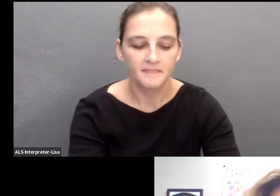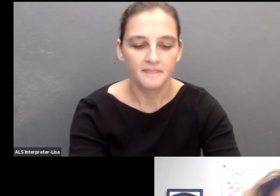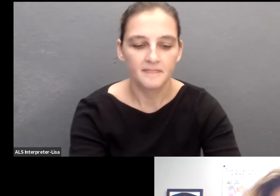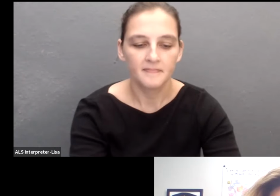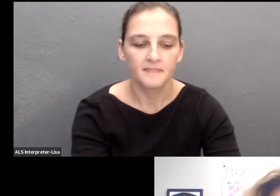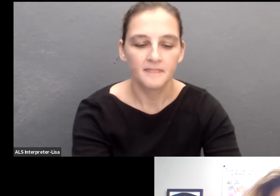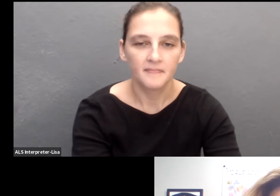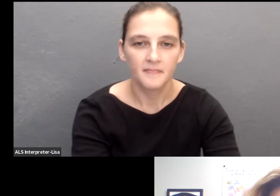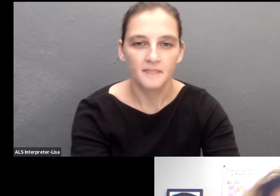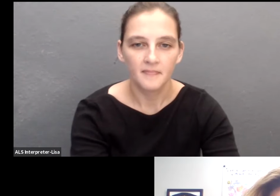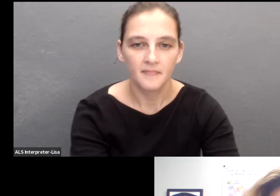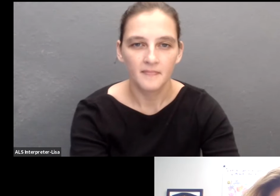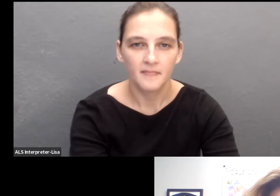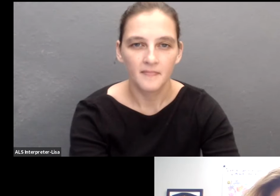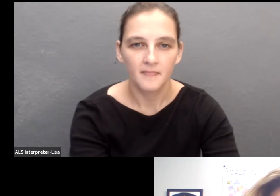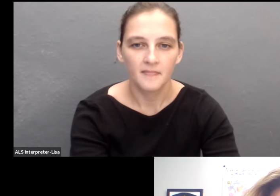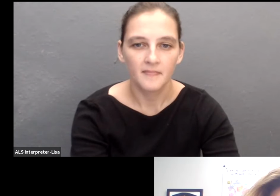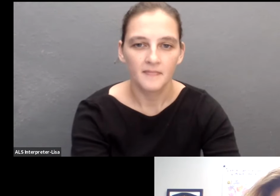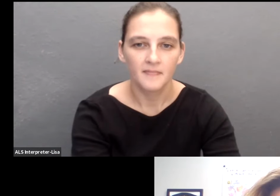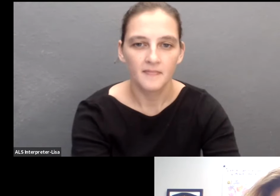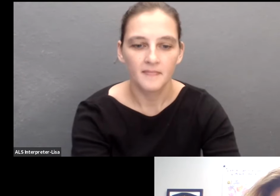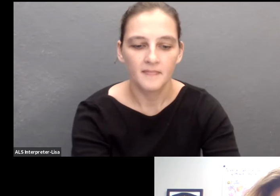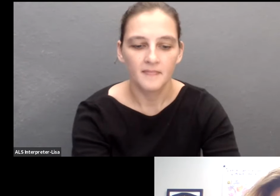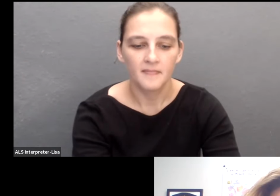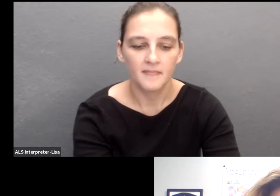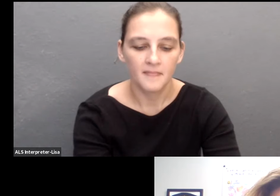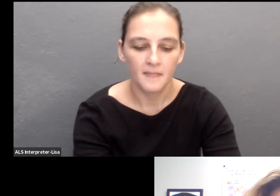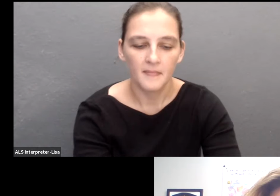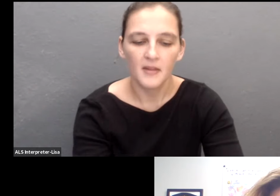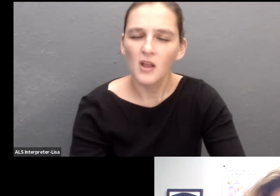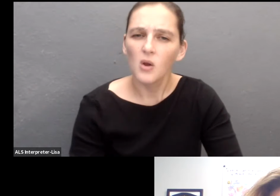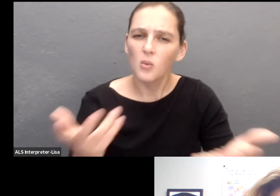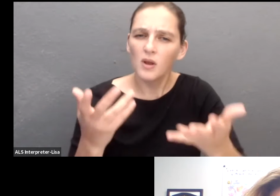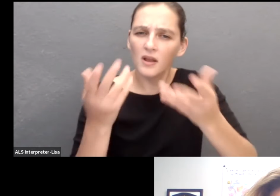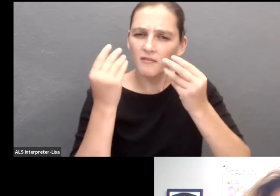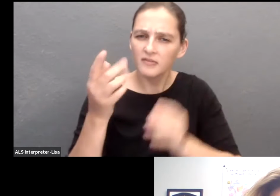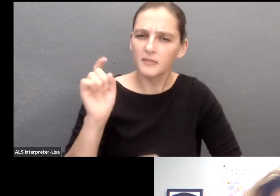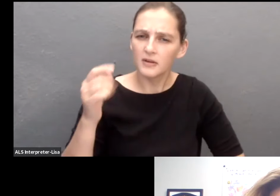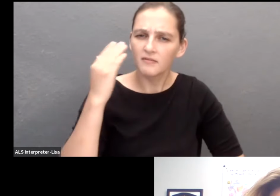And this is an interesting question what information do we need to know about the reliability of